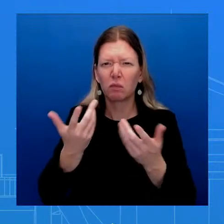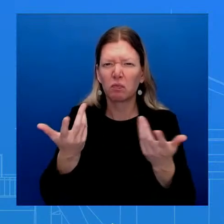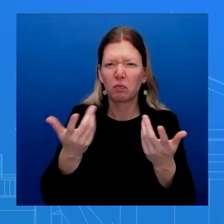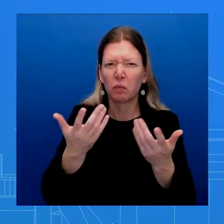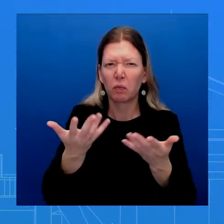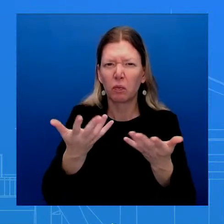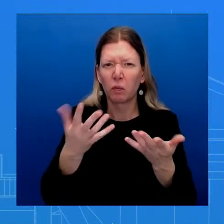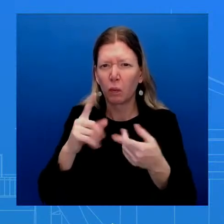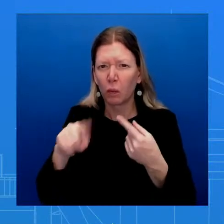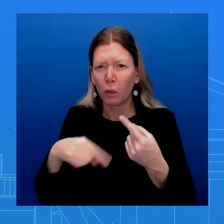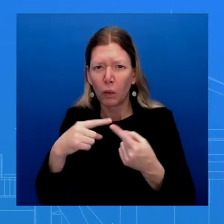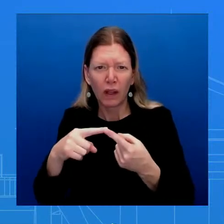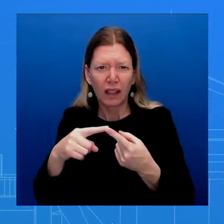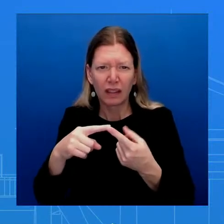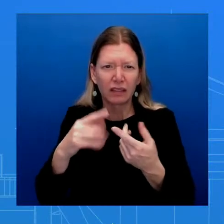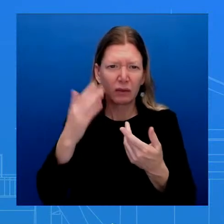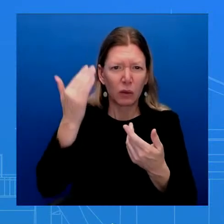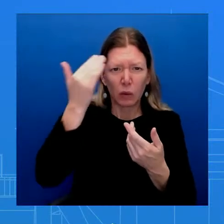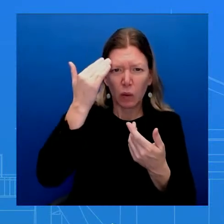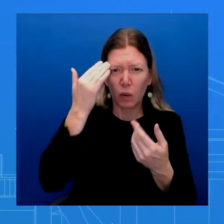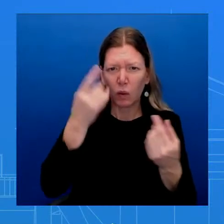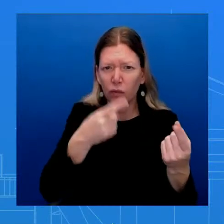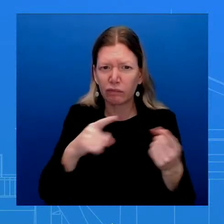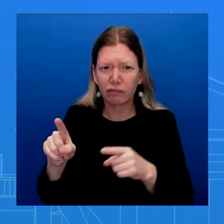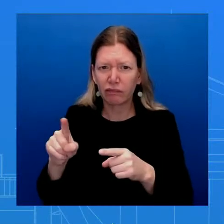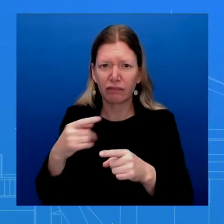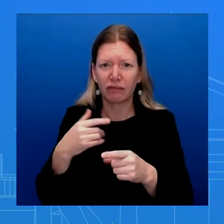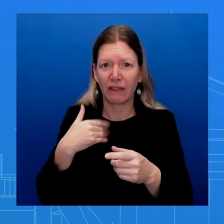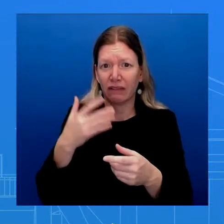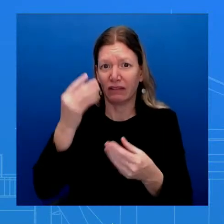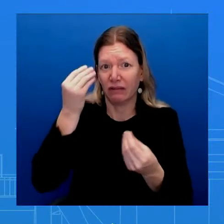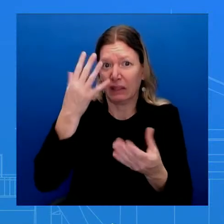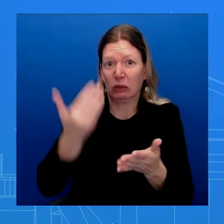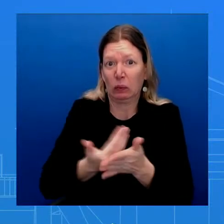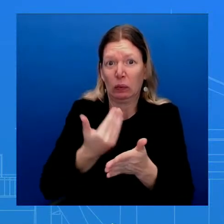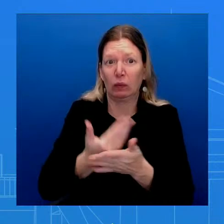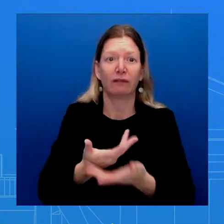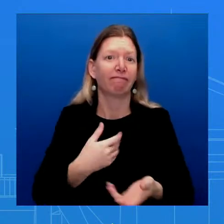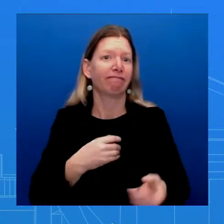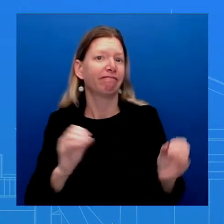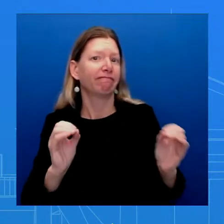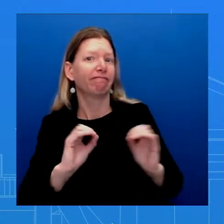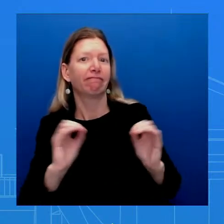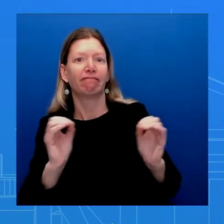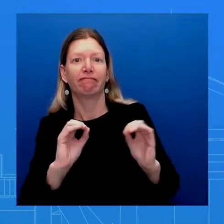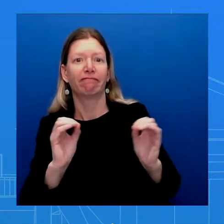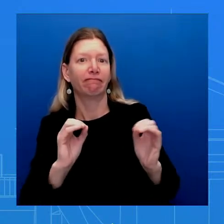I certainly don't have an update. That is -- conversations obviously are happening on the Hill on the supplemental funding.